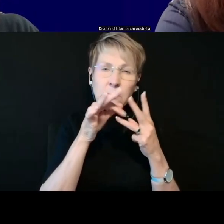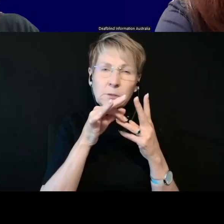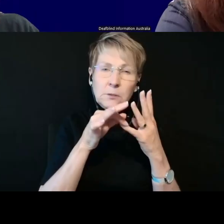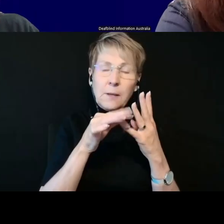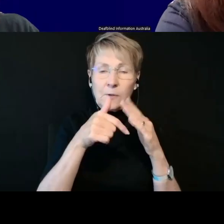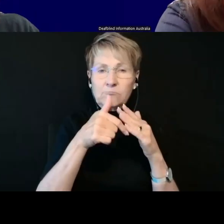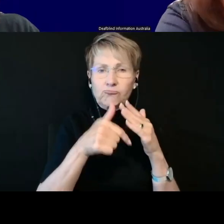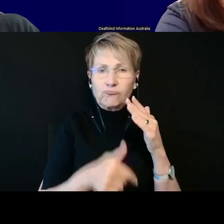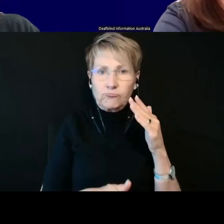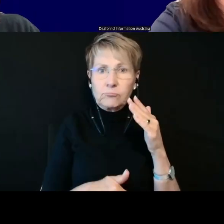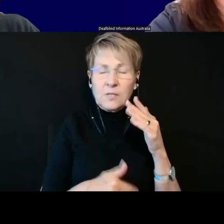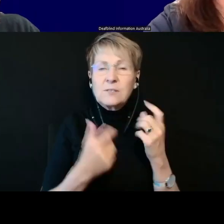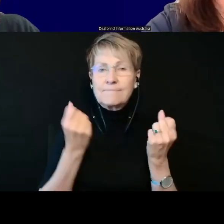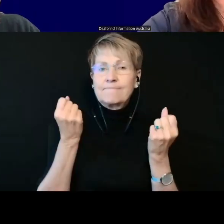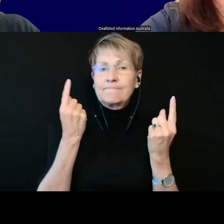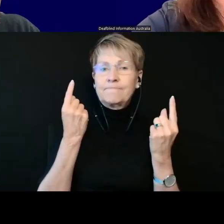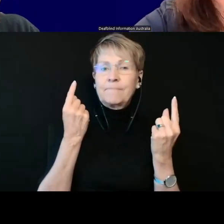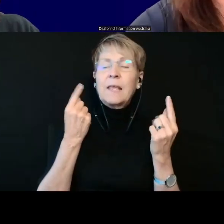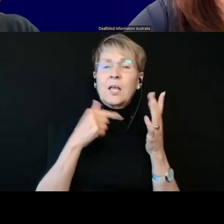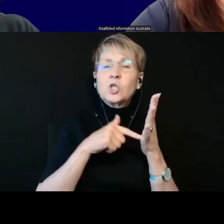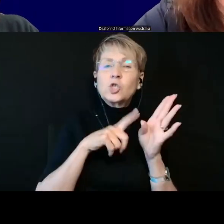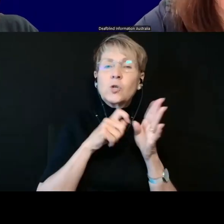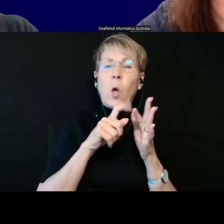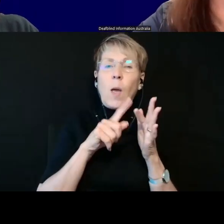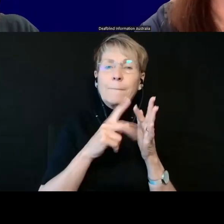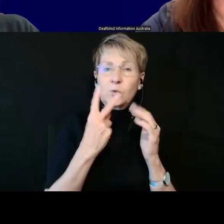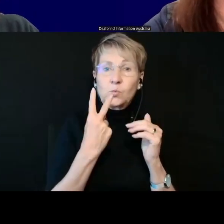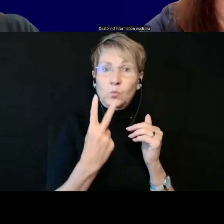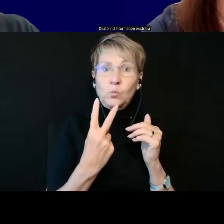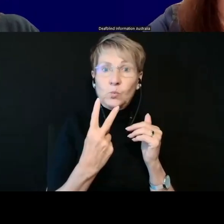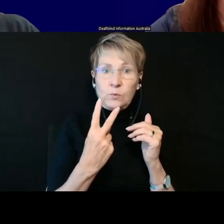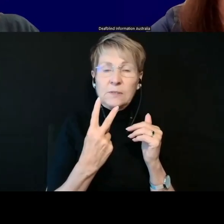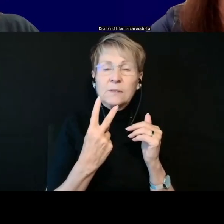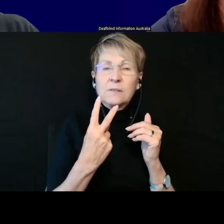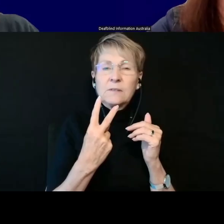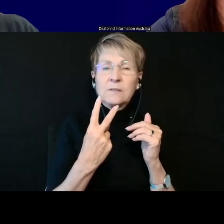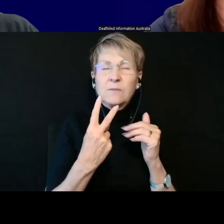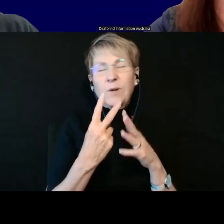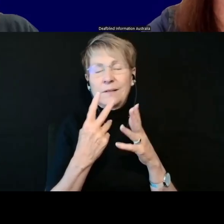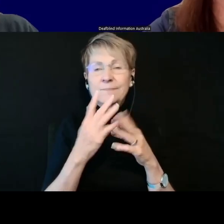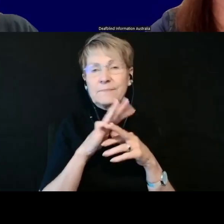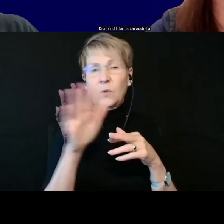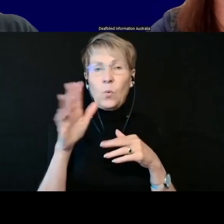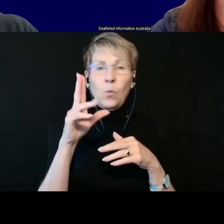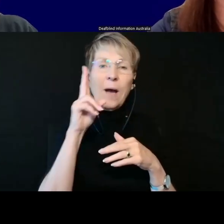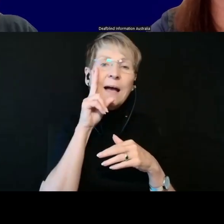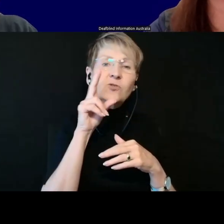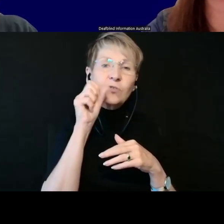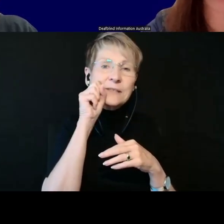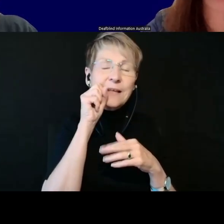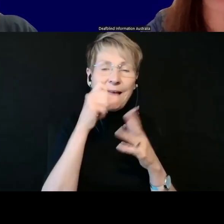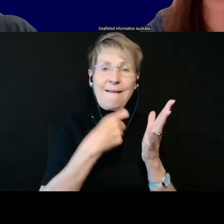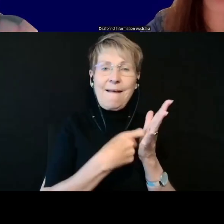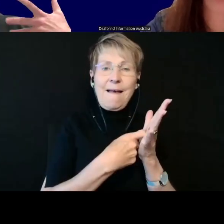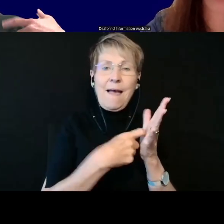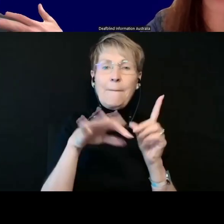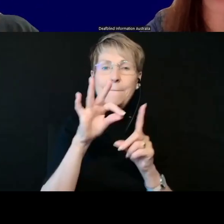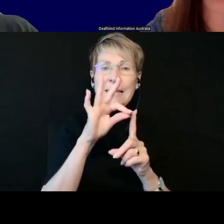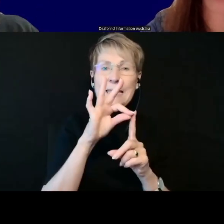With Usher Type II or with all the Ushers, retinitis pigmentosa is the underlying eye